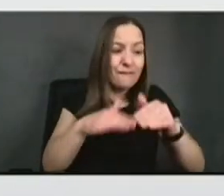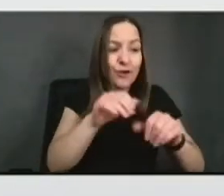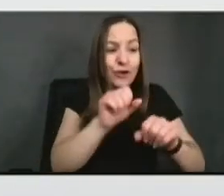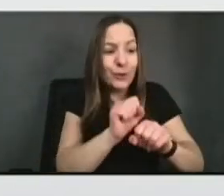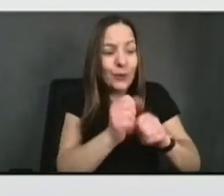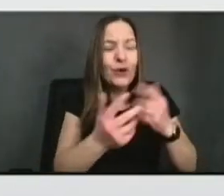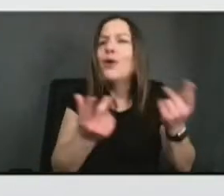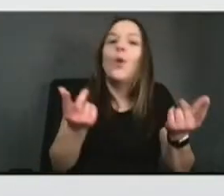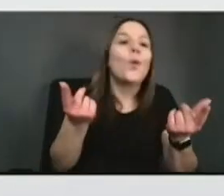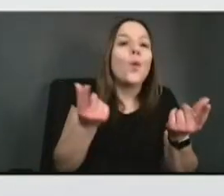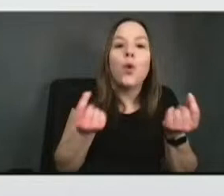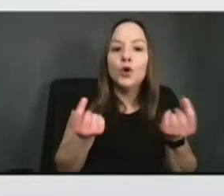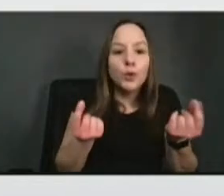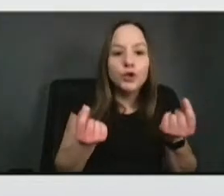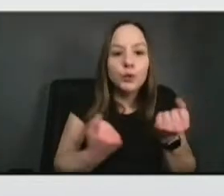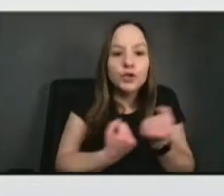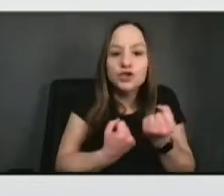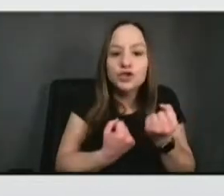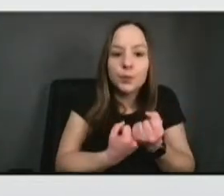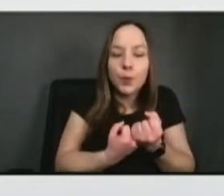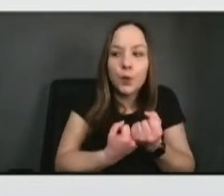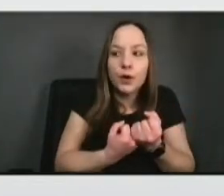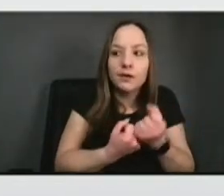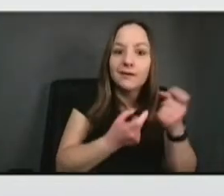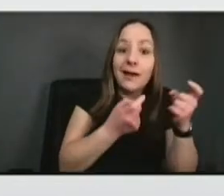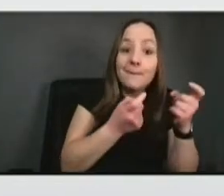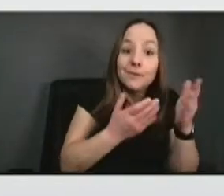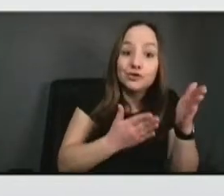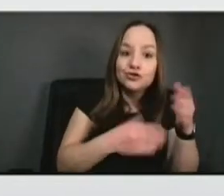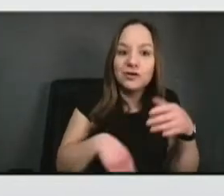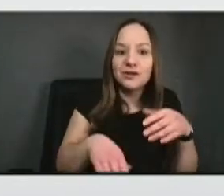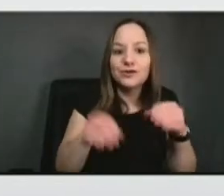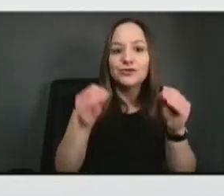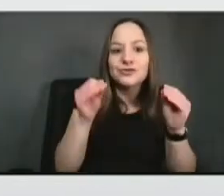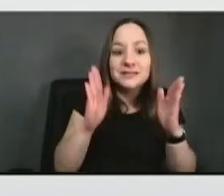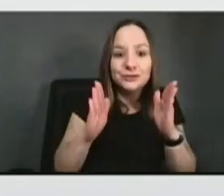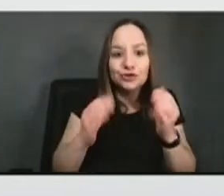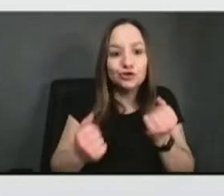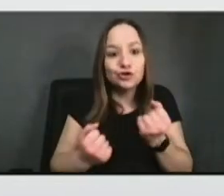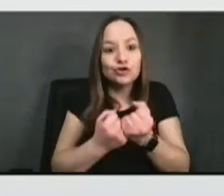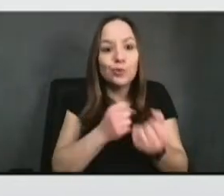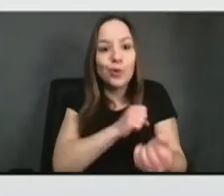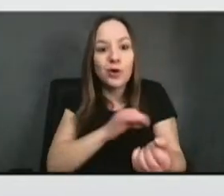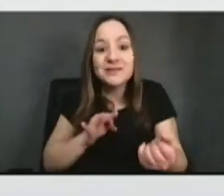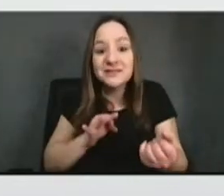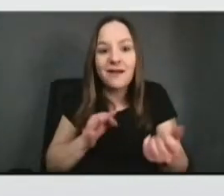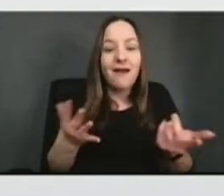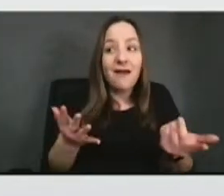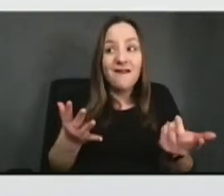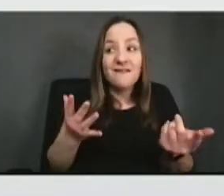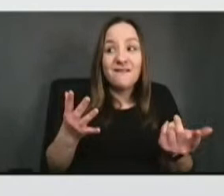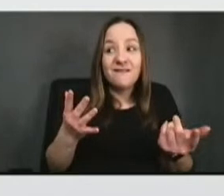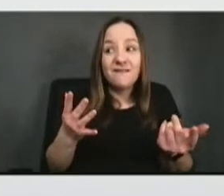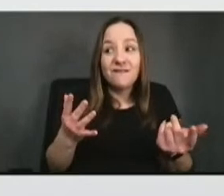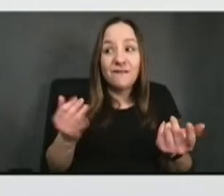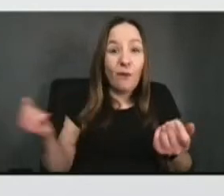They're doing a lot of work. What are we doing to support our Our administrators, our teachers